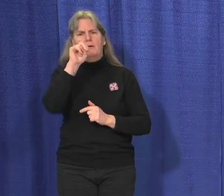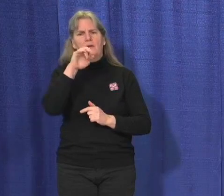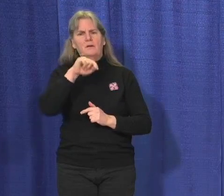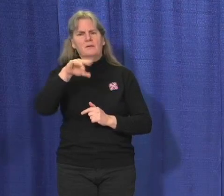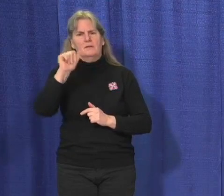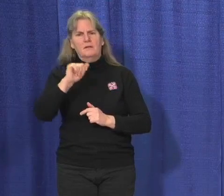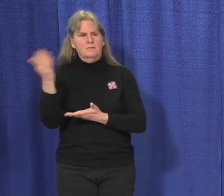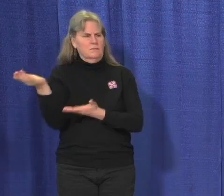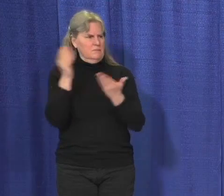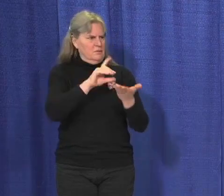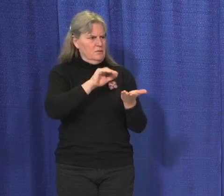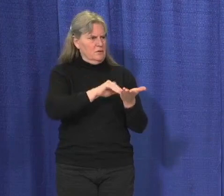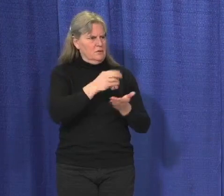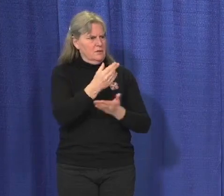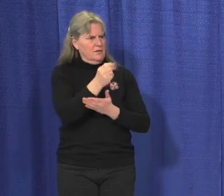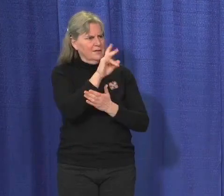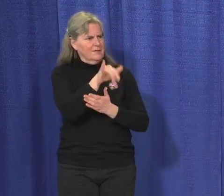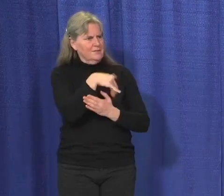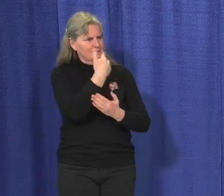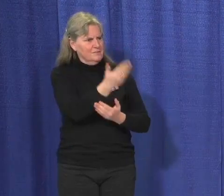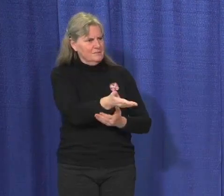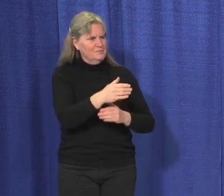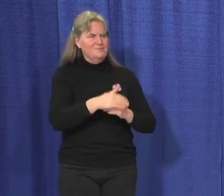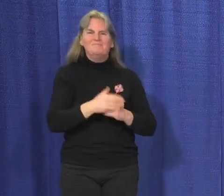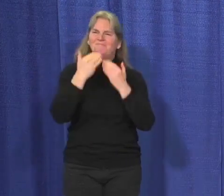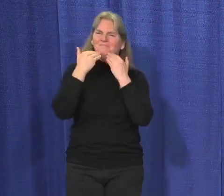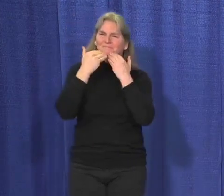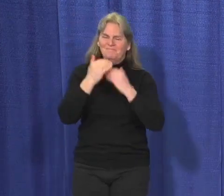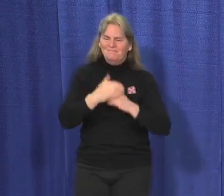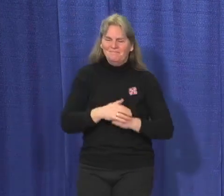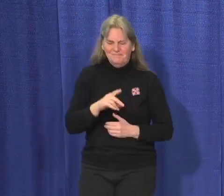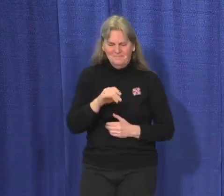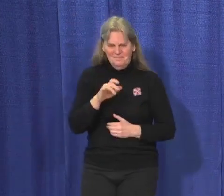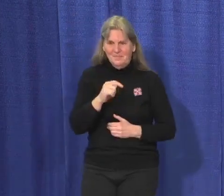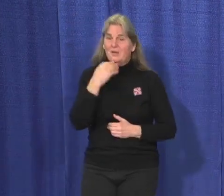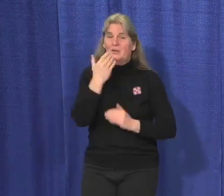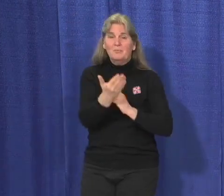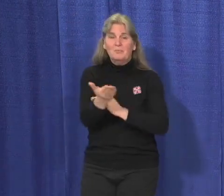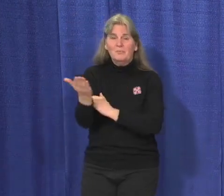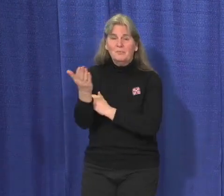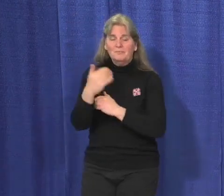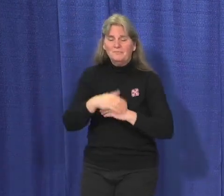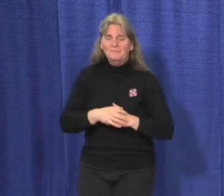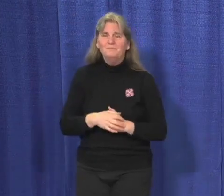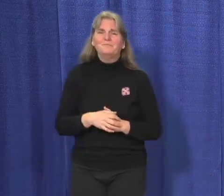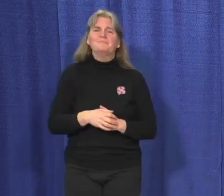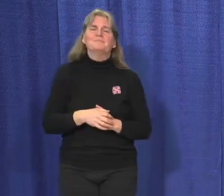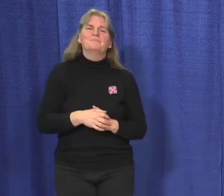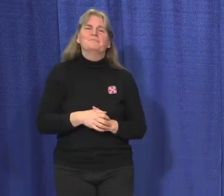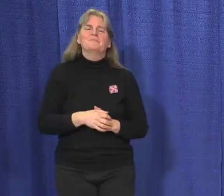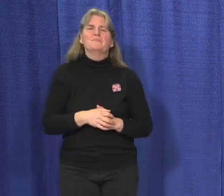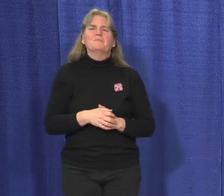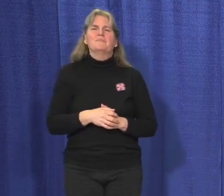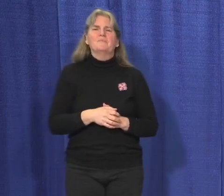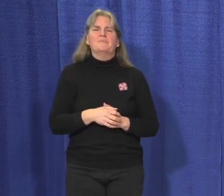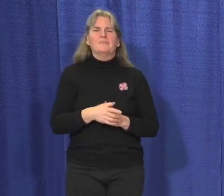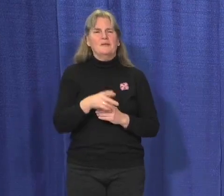I will now handed over to Doctor Hanley. Good morning.